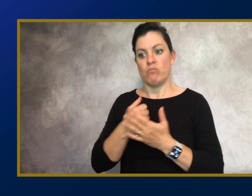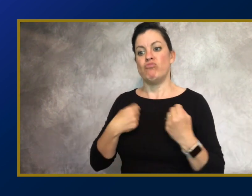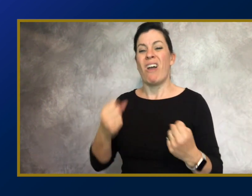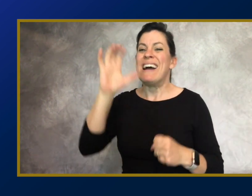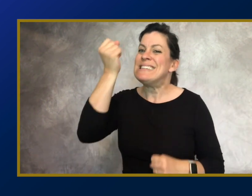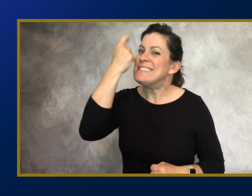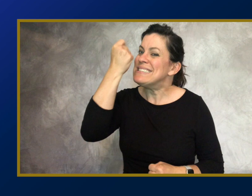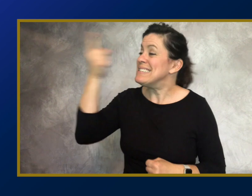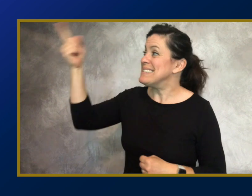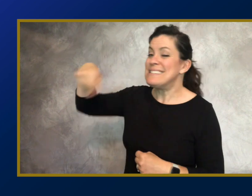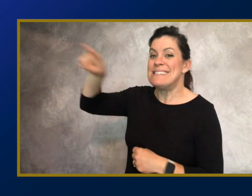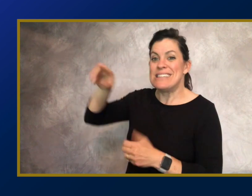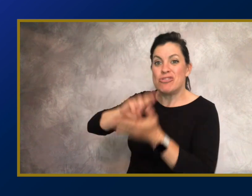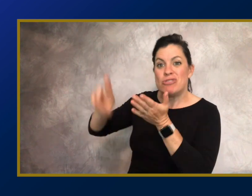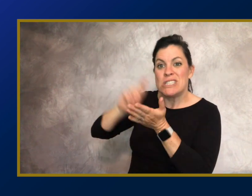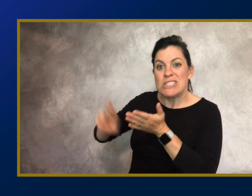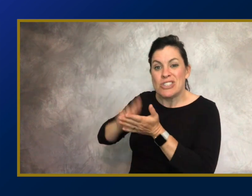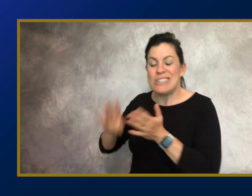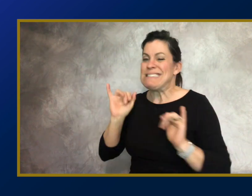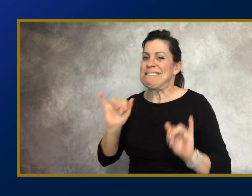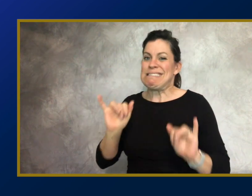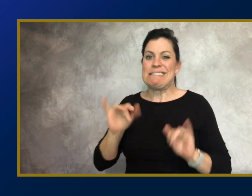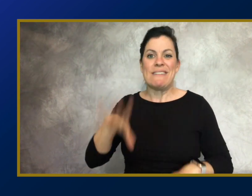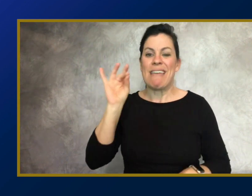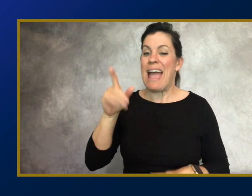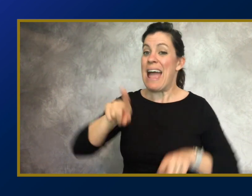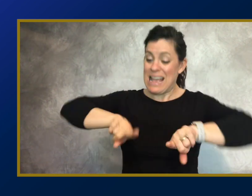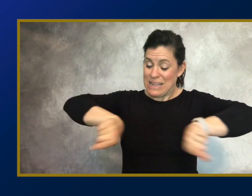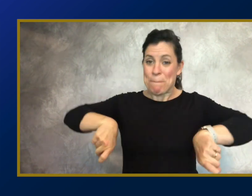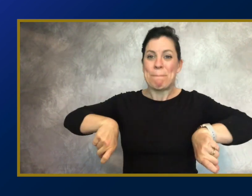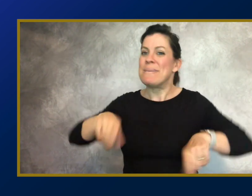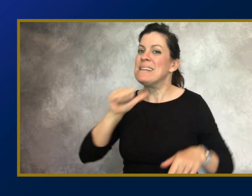also doesn't give a child the ability to practice their core strength if they're stuck in that W